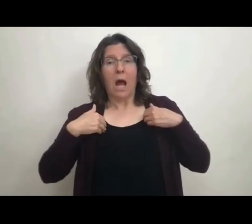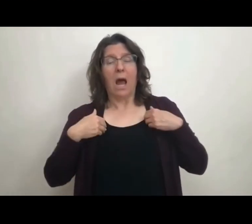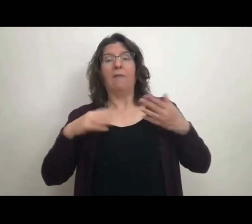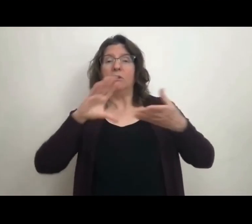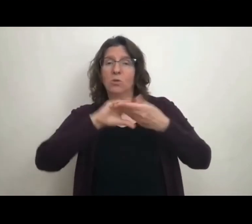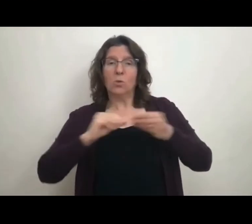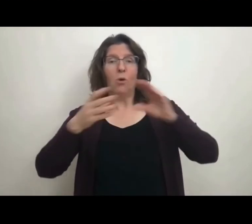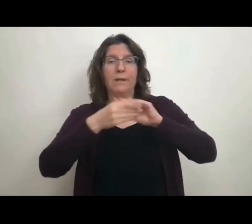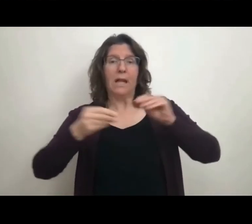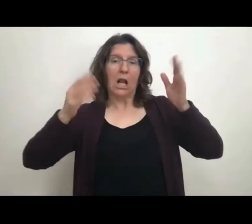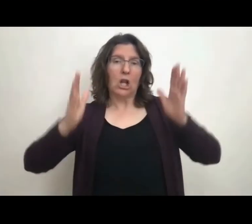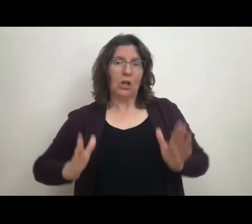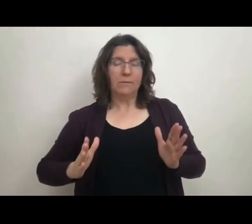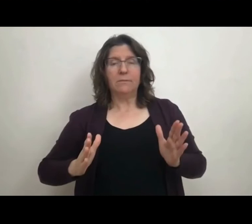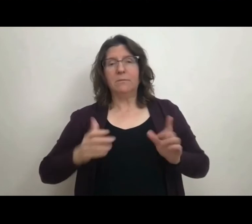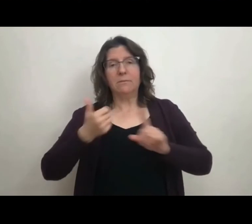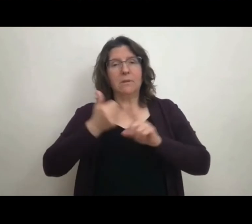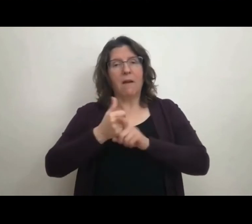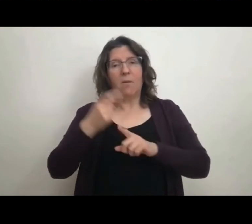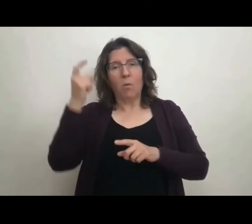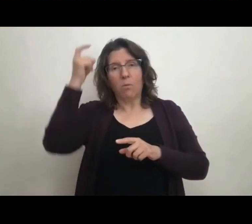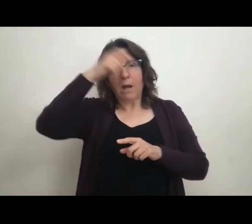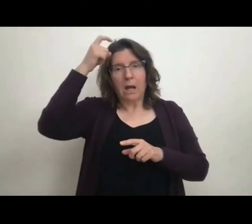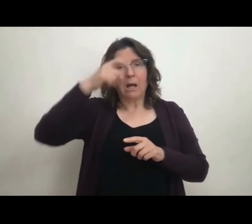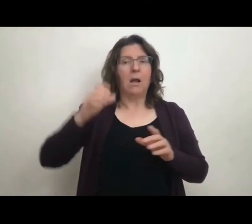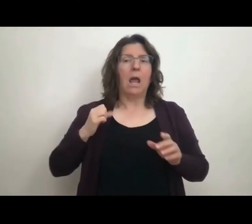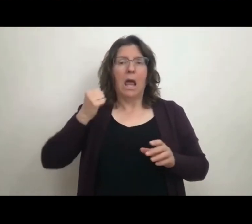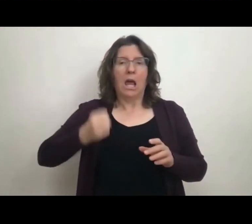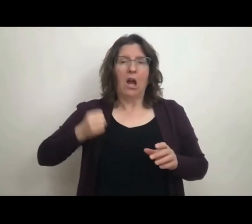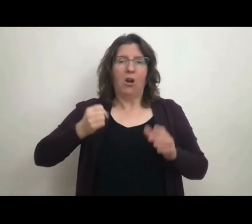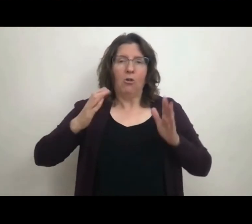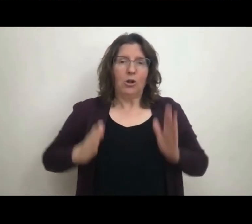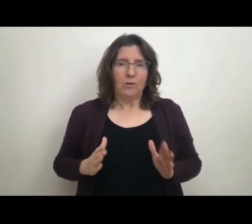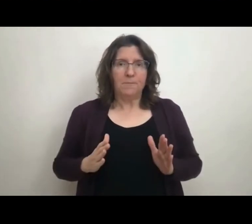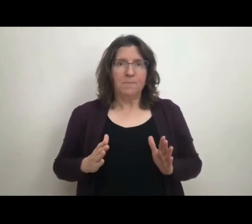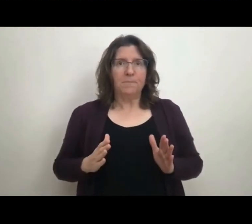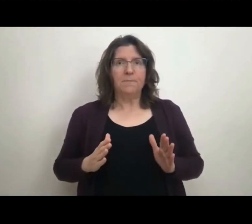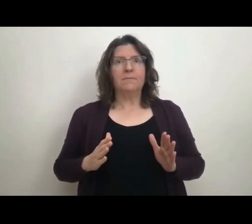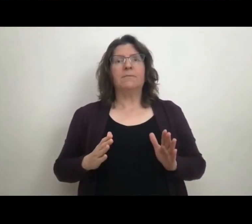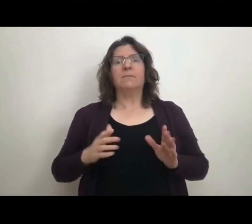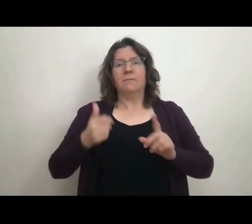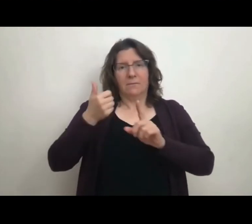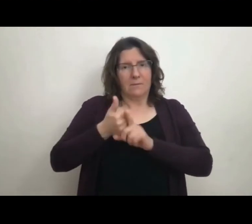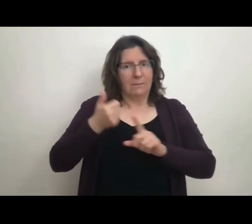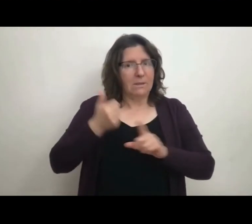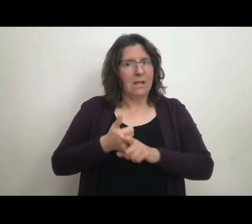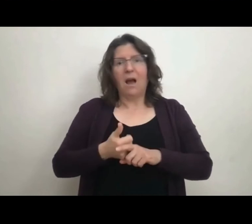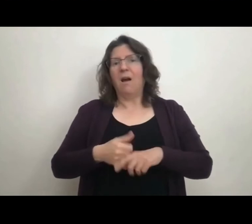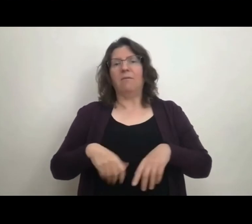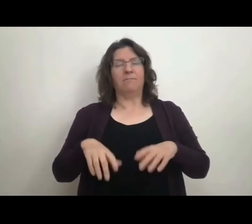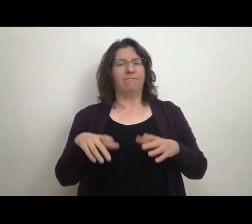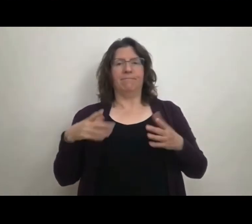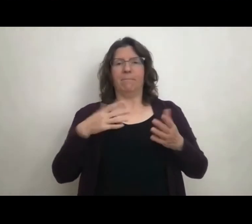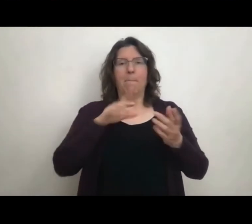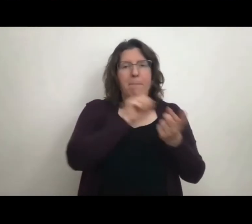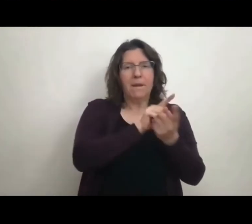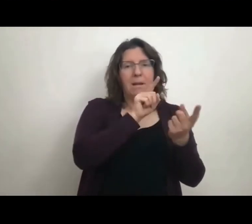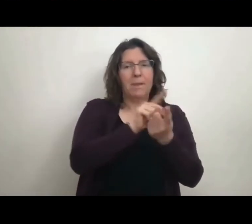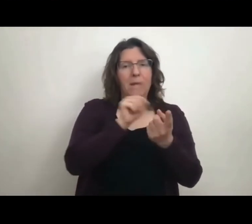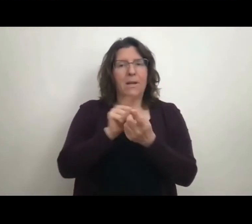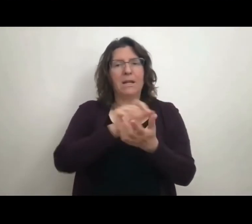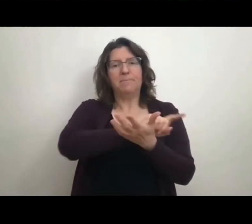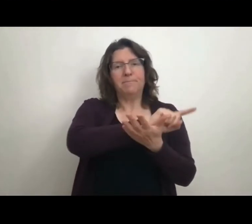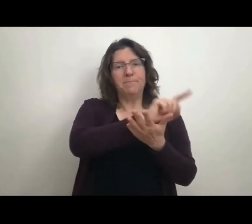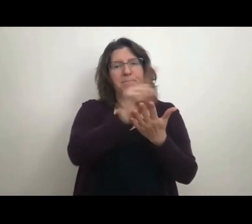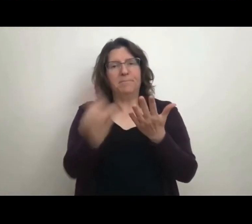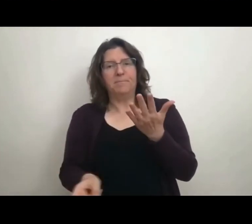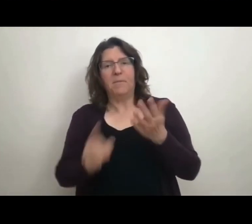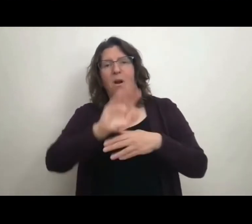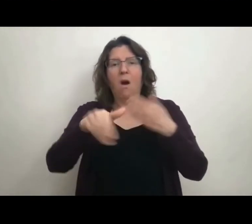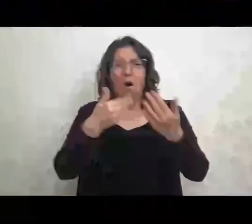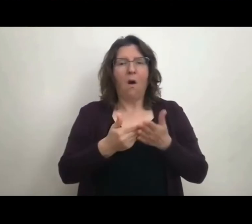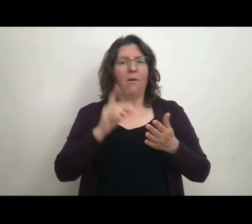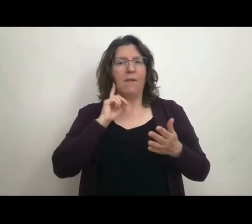"Deaf Crows" featured a narrator - a wise deaf elder. He appears in each of the deaf crows' stories.